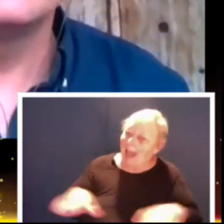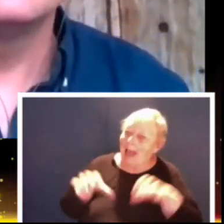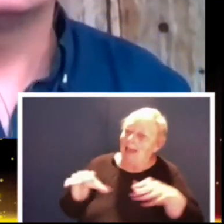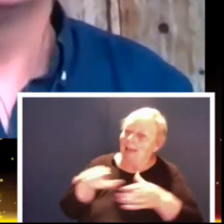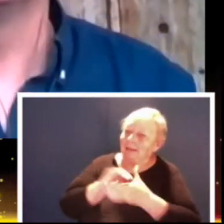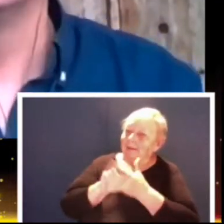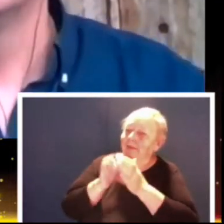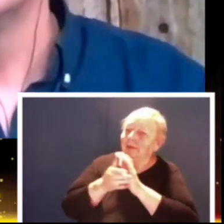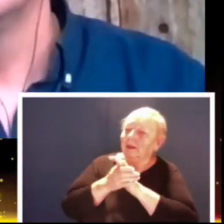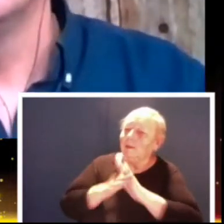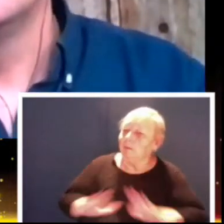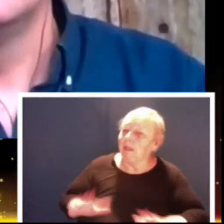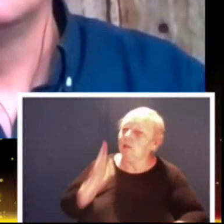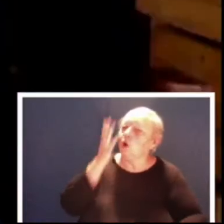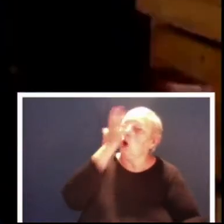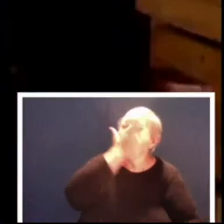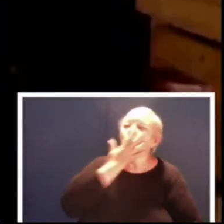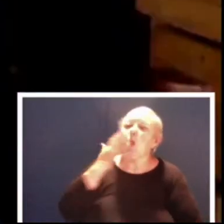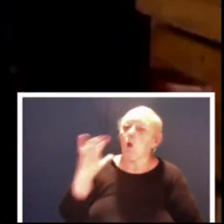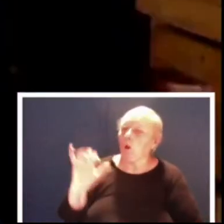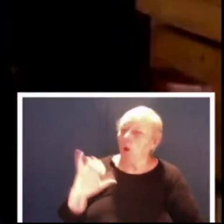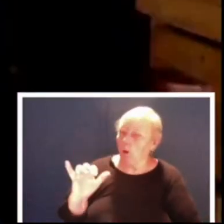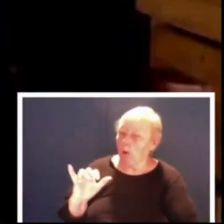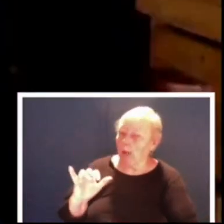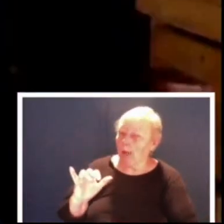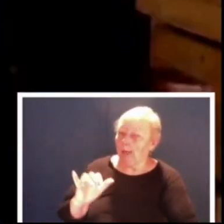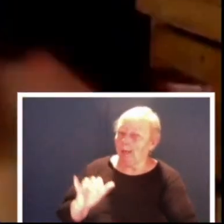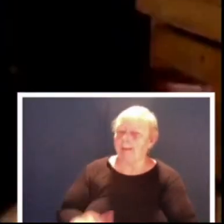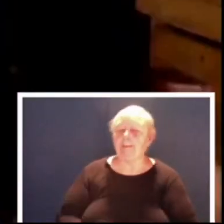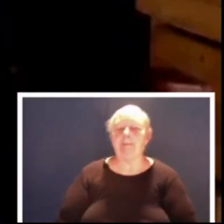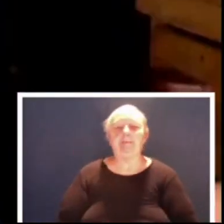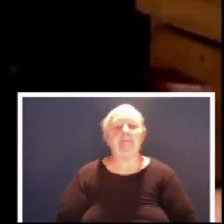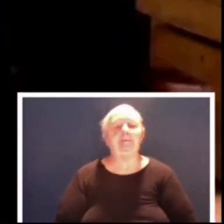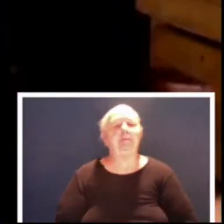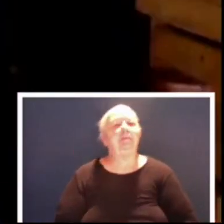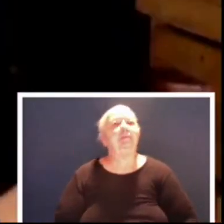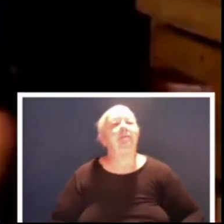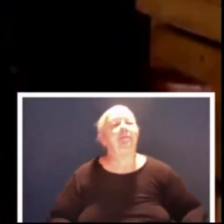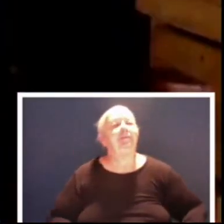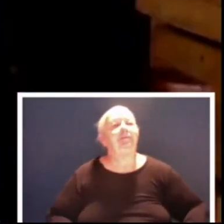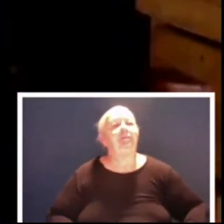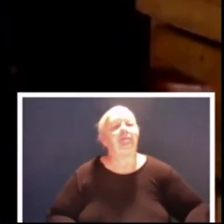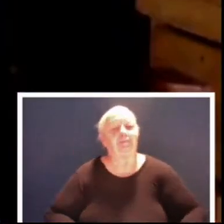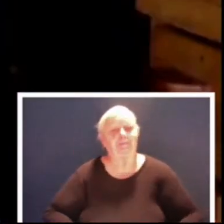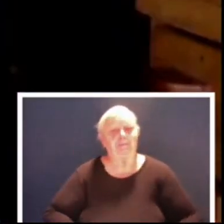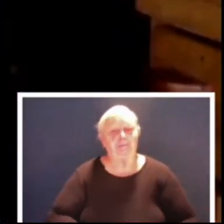Yeah. I think, babies and kids are brilliant masters at this.